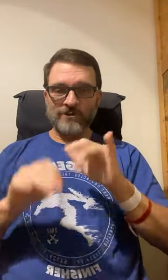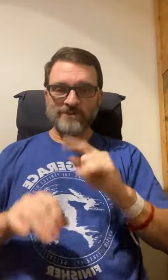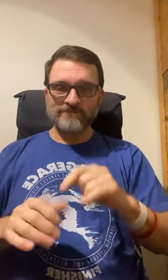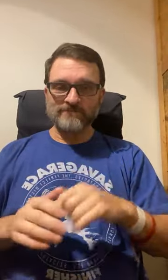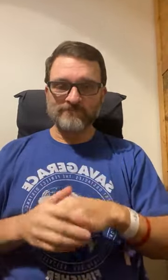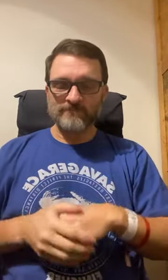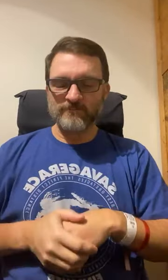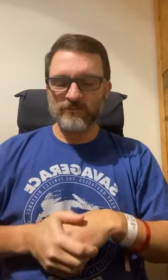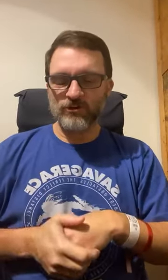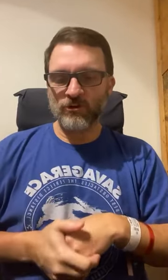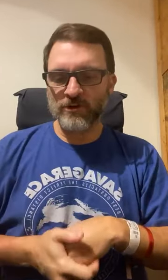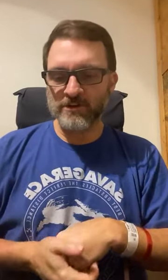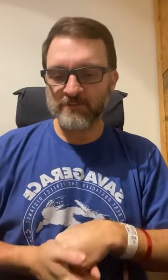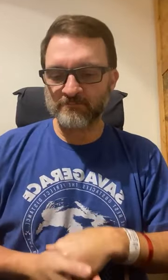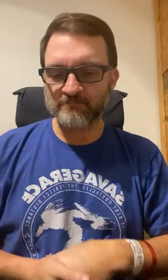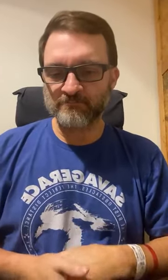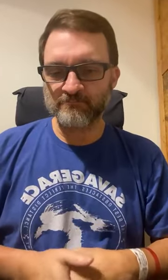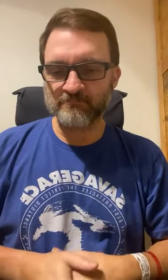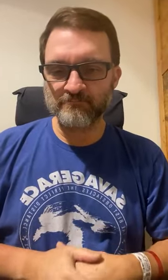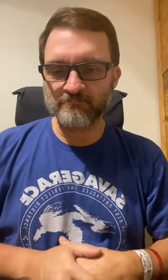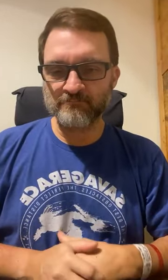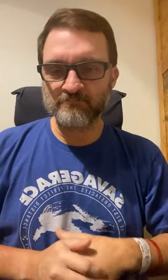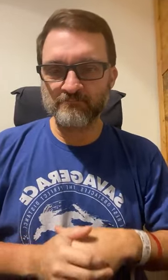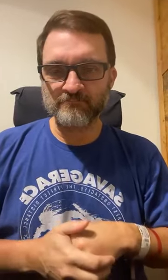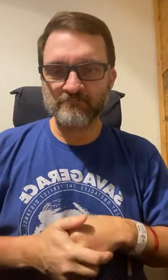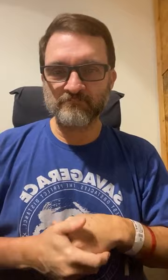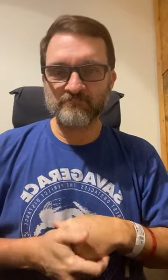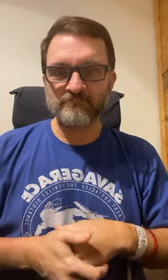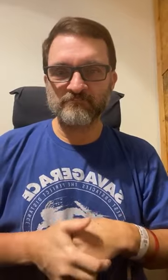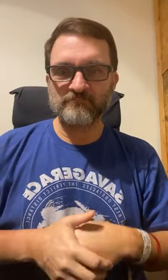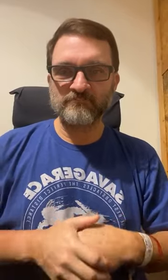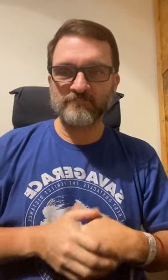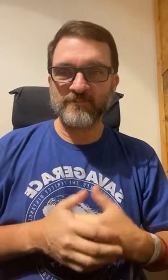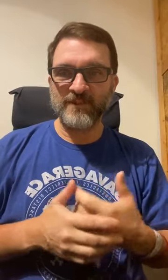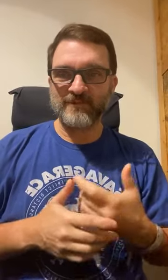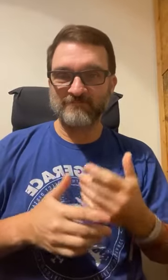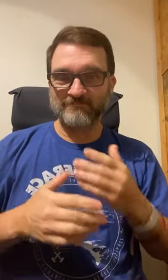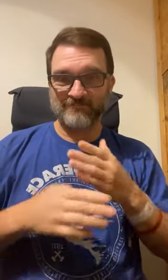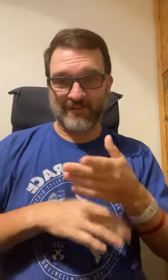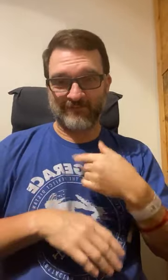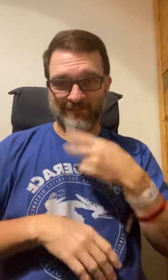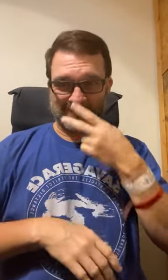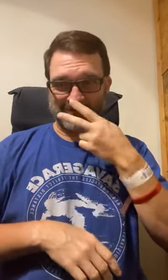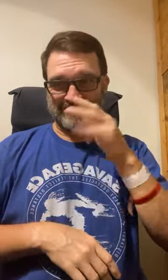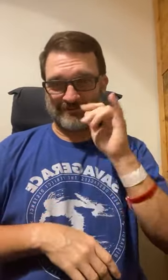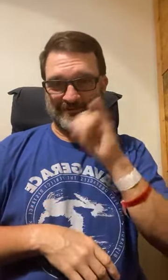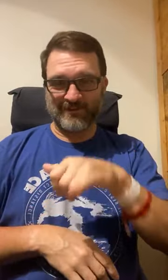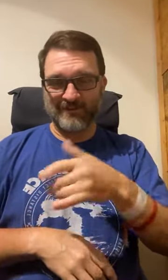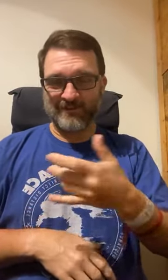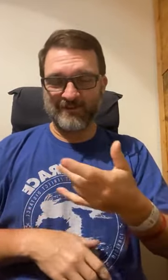She completely lost it. She lost it. After I saw all that